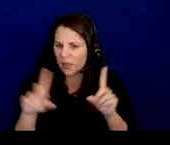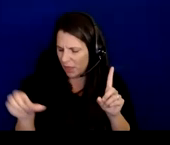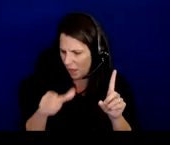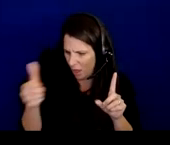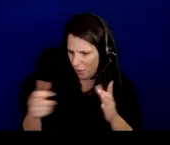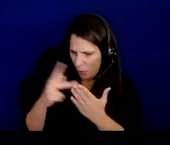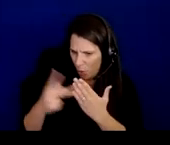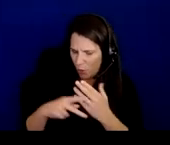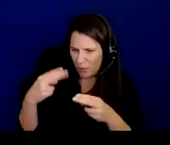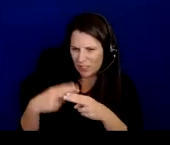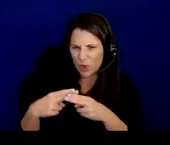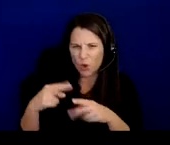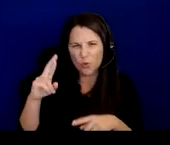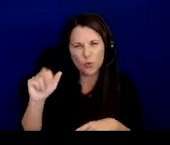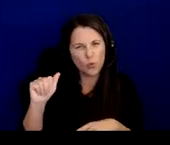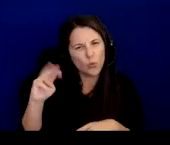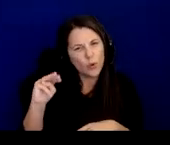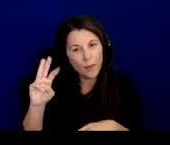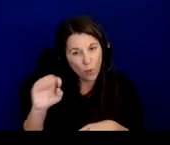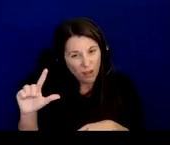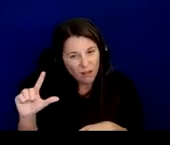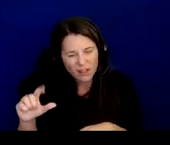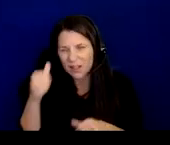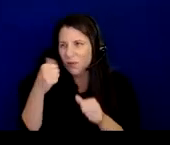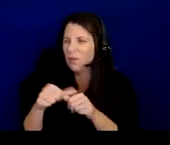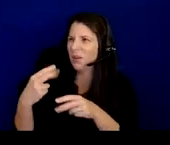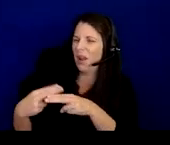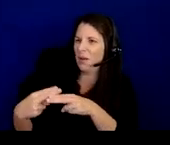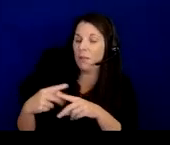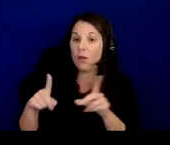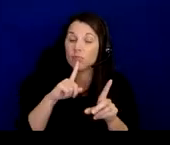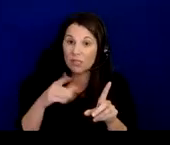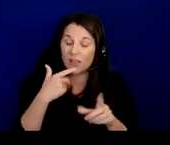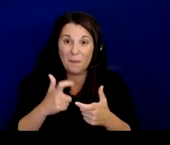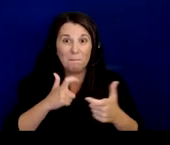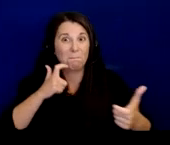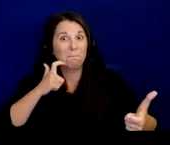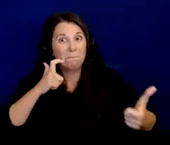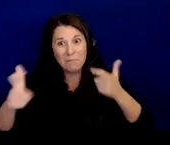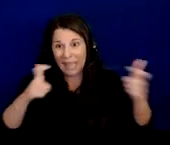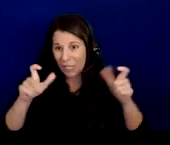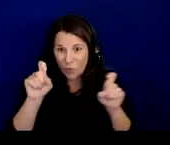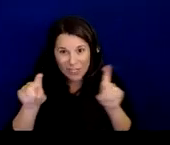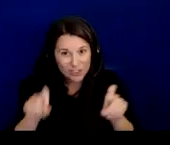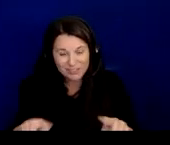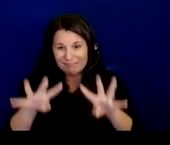It wasn't Rainbow, but I mean, we were doing asking some very big questions of ourselves and similar questions